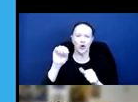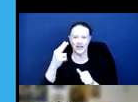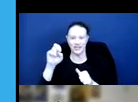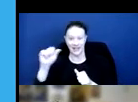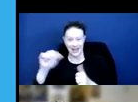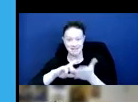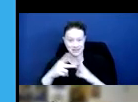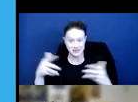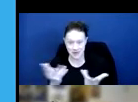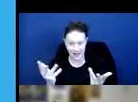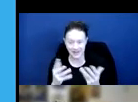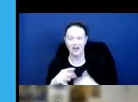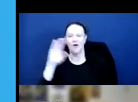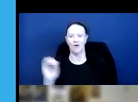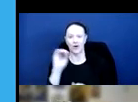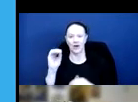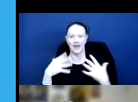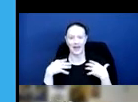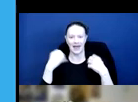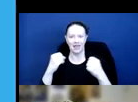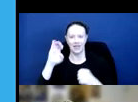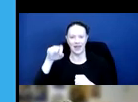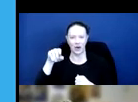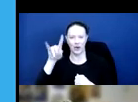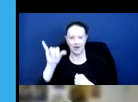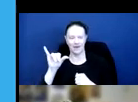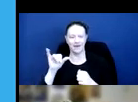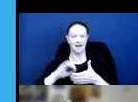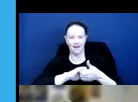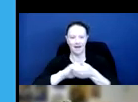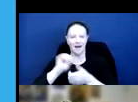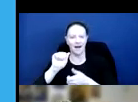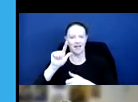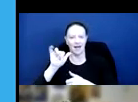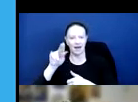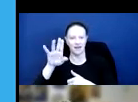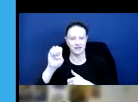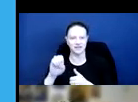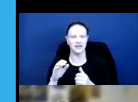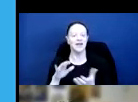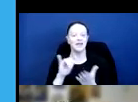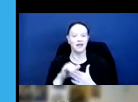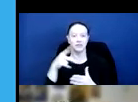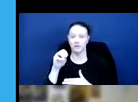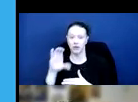lots of acronyms. OHEA is like people of color led collaborative, organized to center and uplift the wisdom of our communities